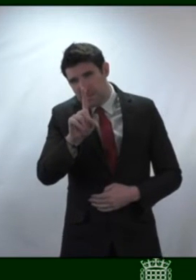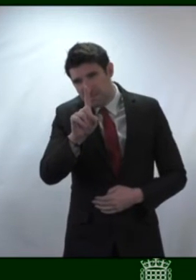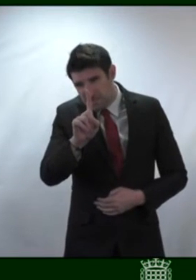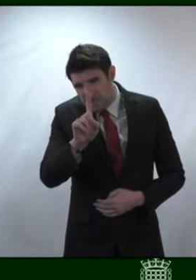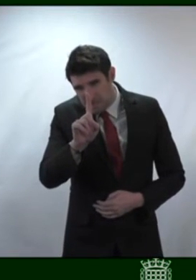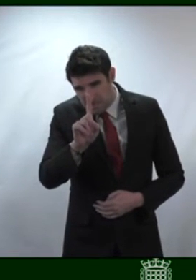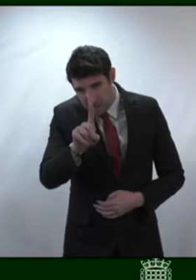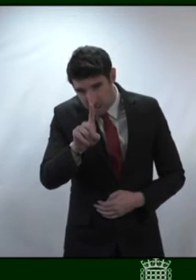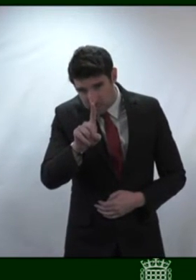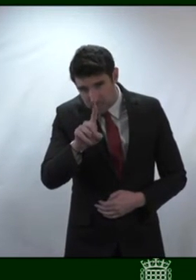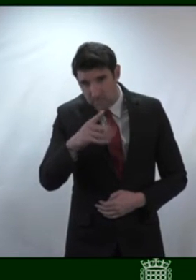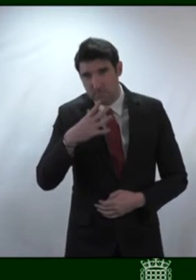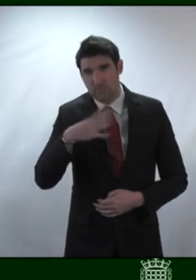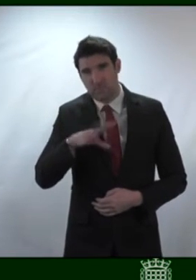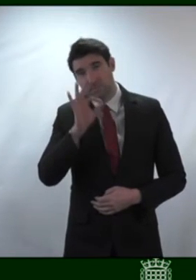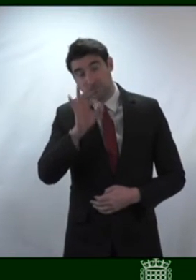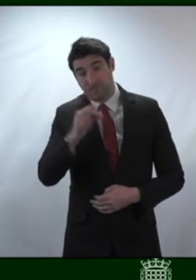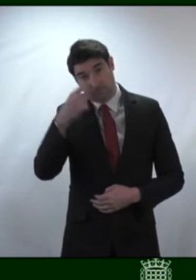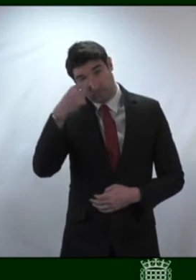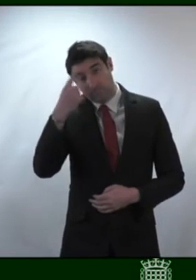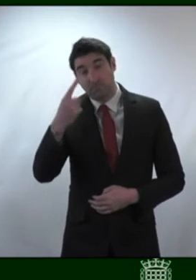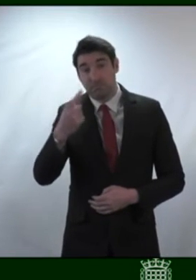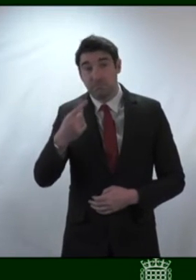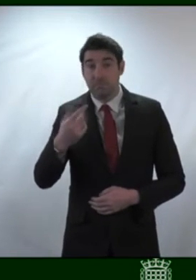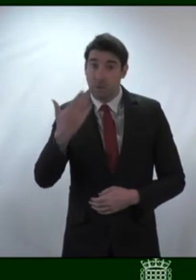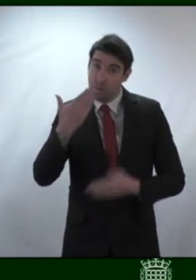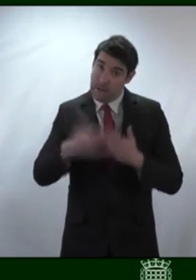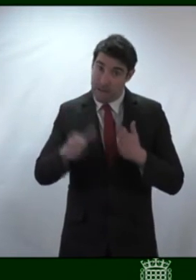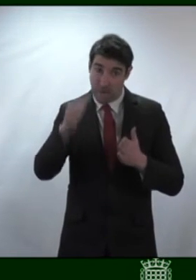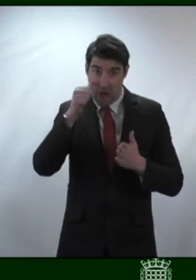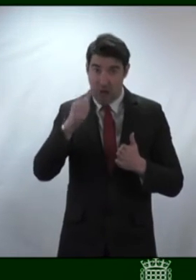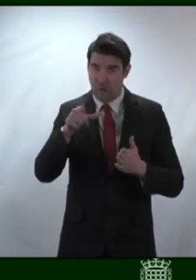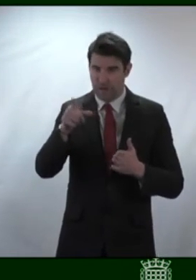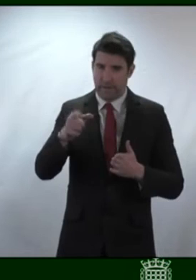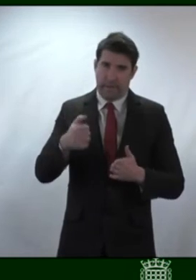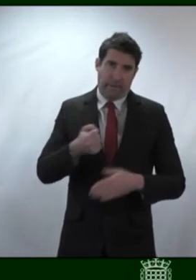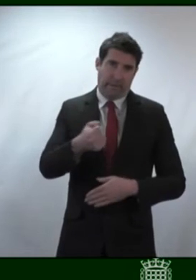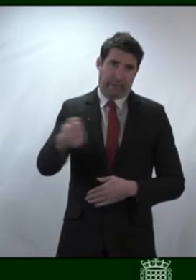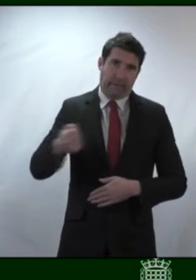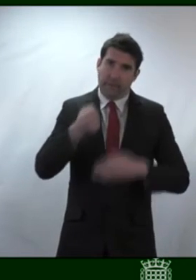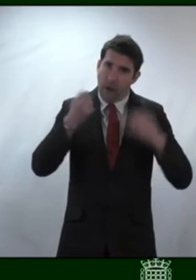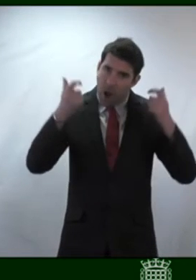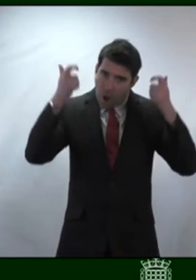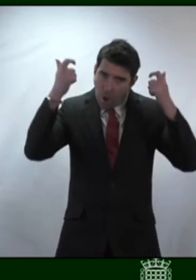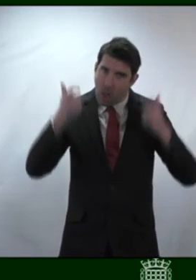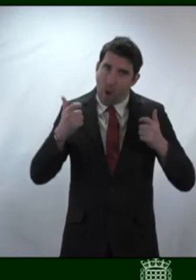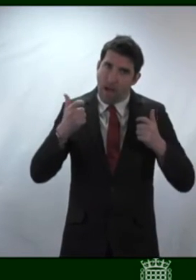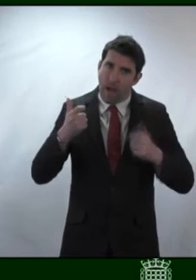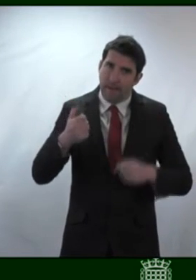smarmy lawyer, or somebody now at this late stage, were to argue for a change in the laws.